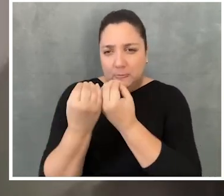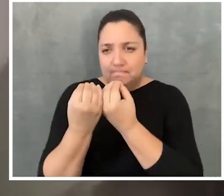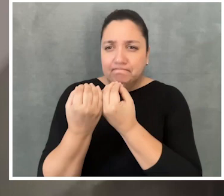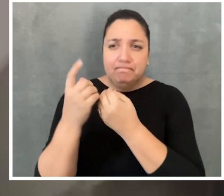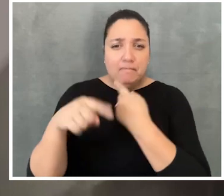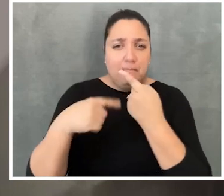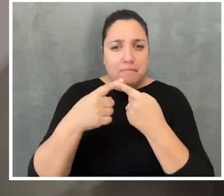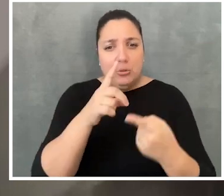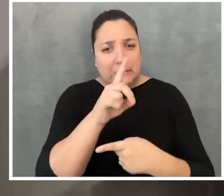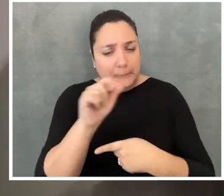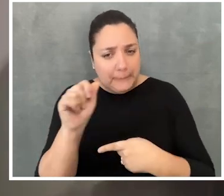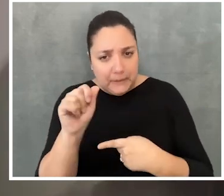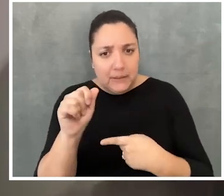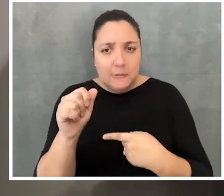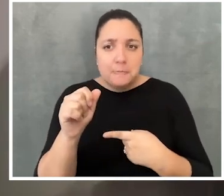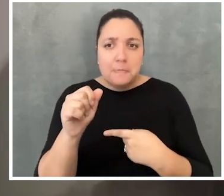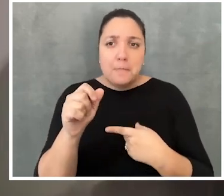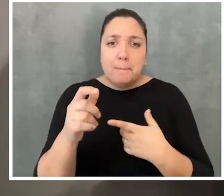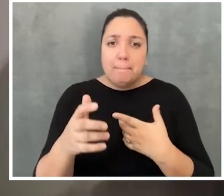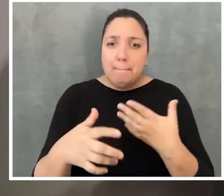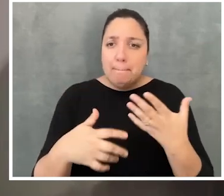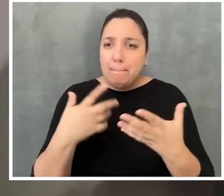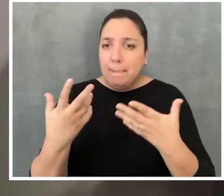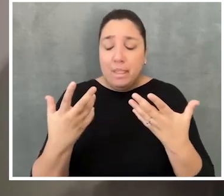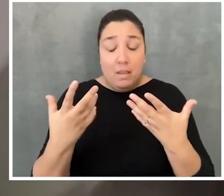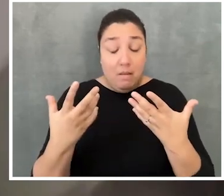about disability, about the prevalence of disability.